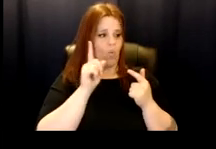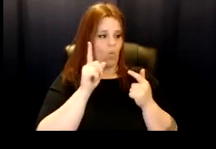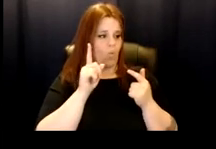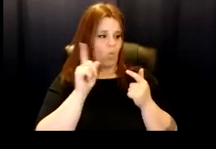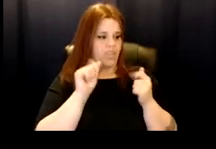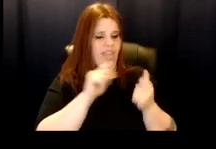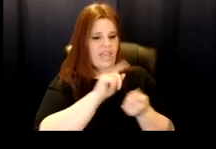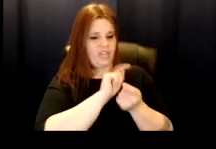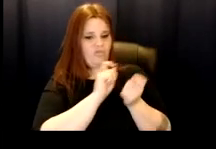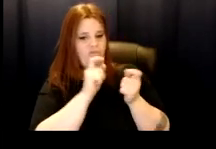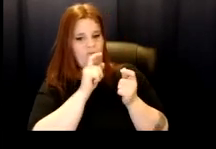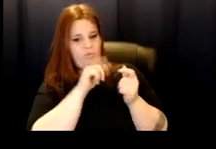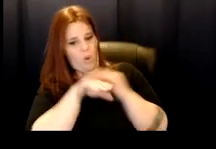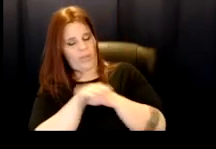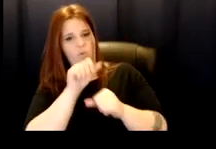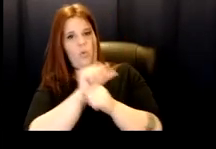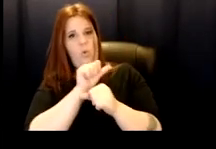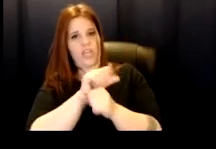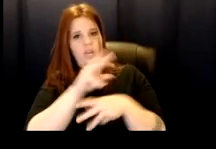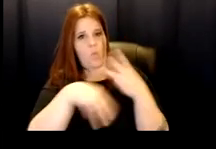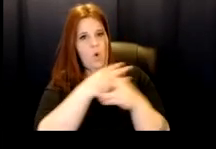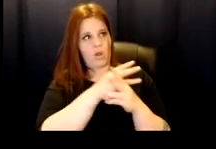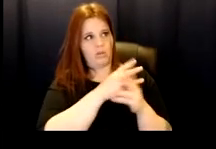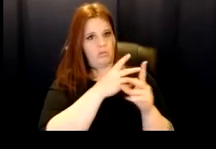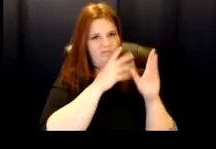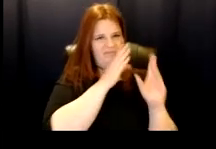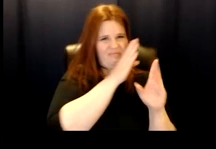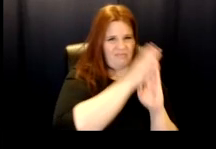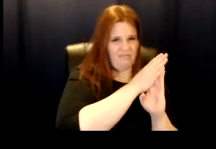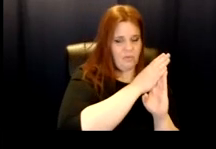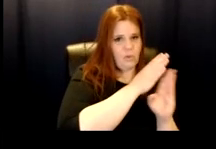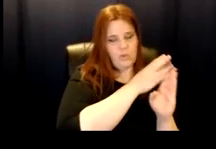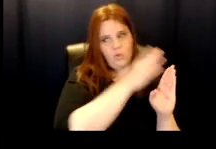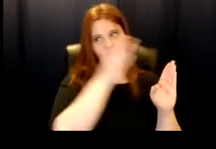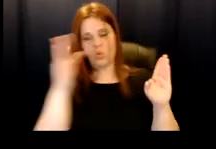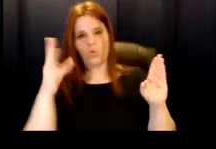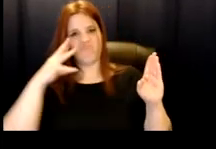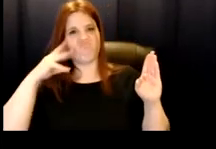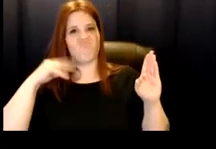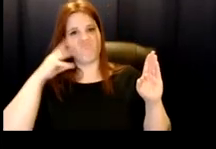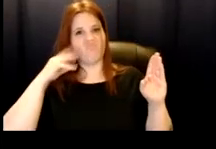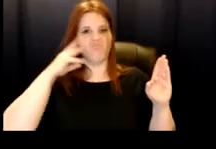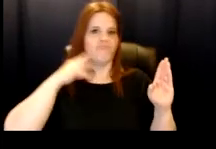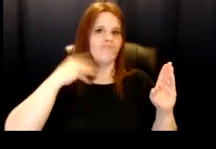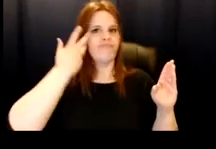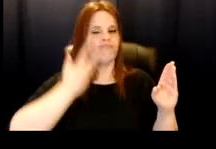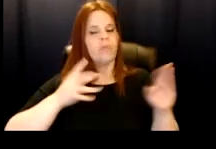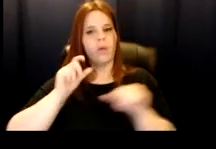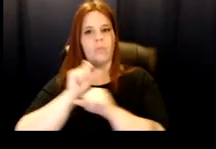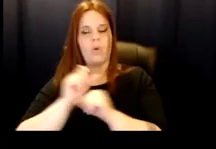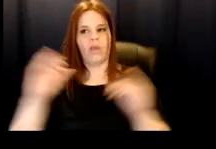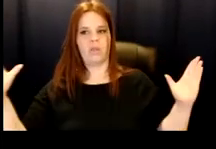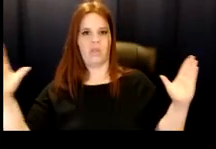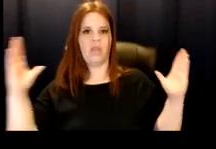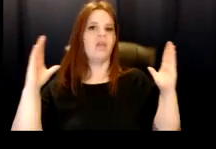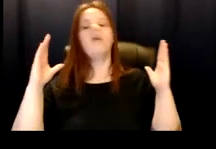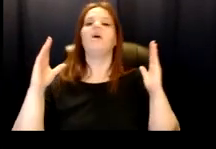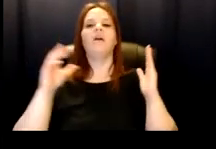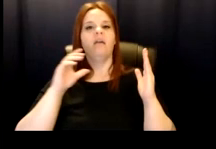of work to a, you know, seasoned employee, the lack of connection to adequate, affordable,